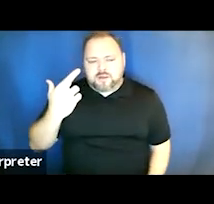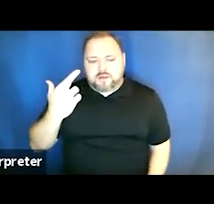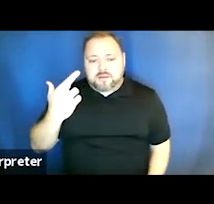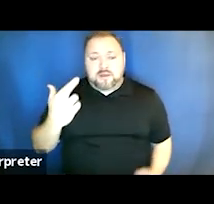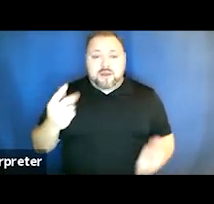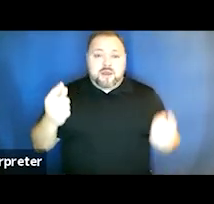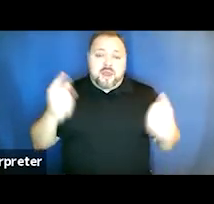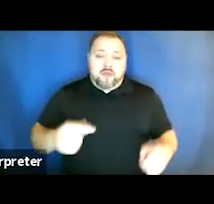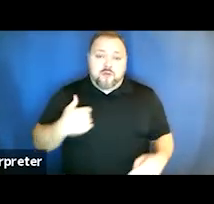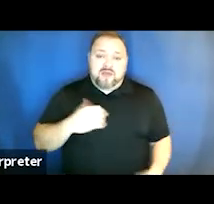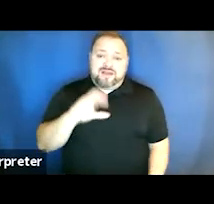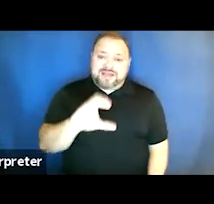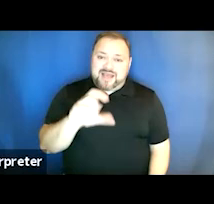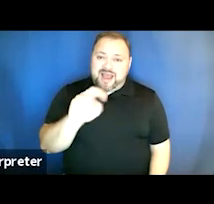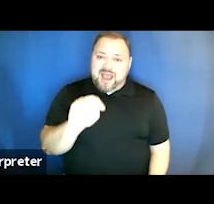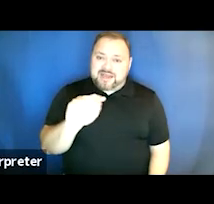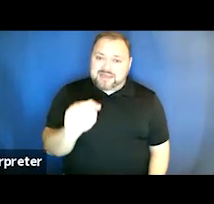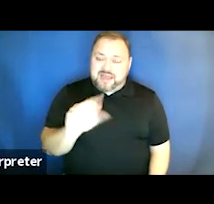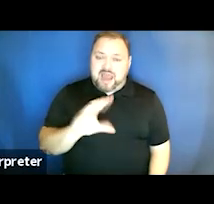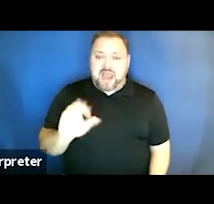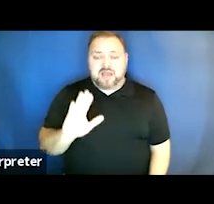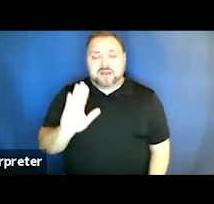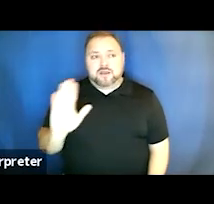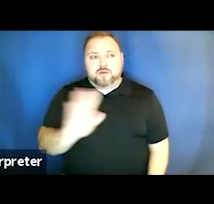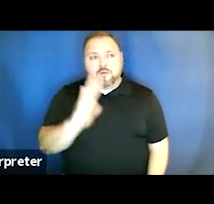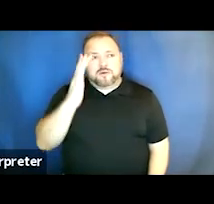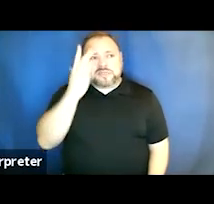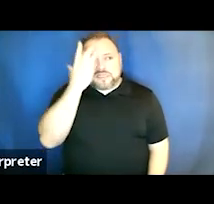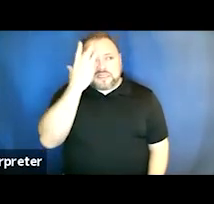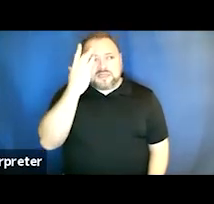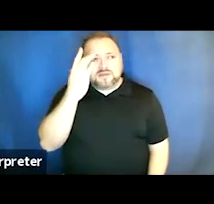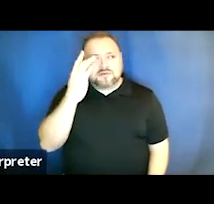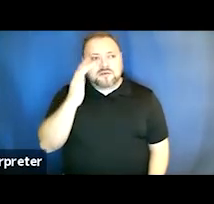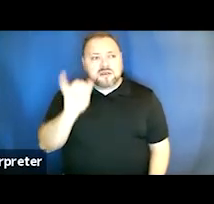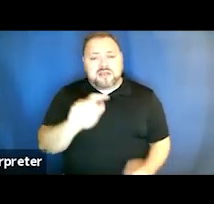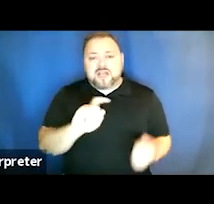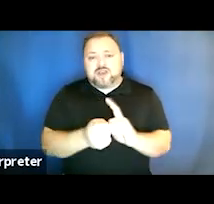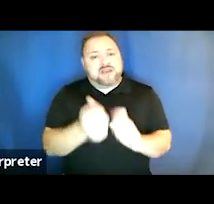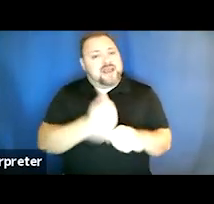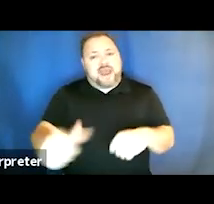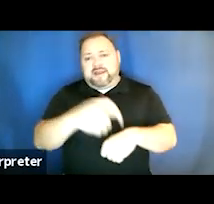CMT and your disease can change at any given moment,